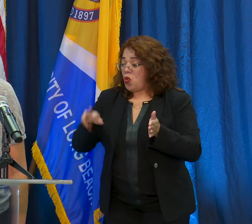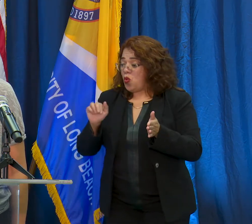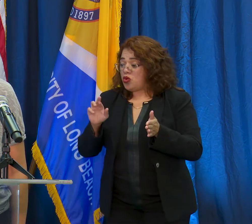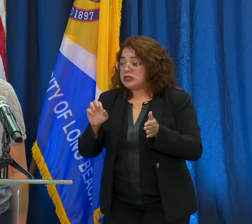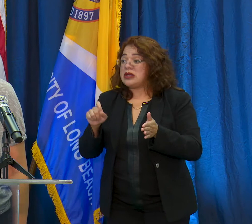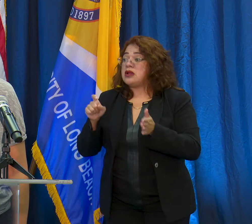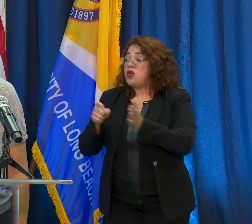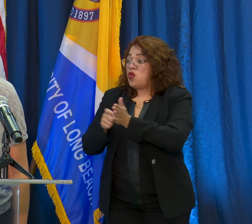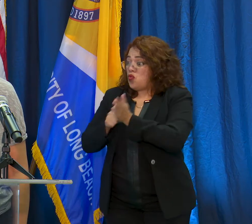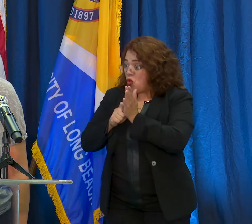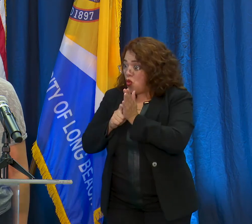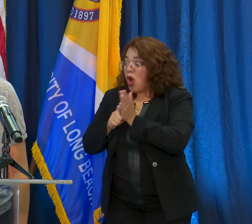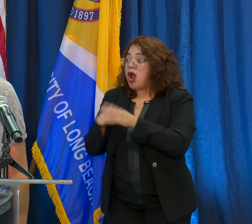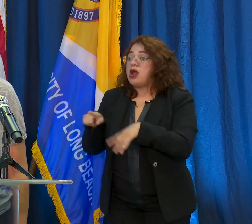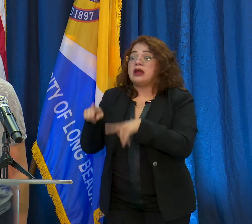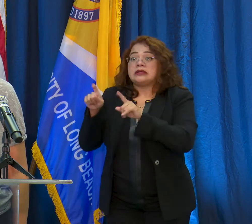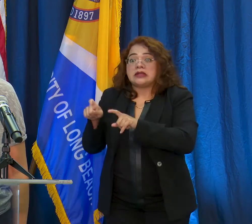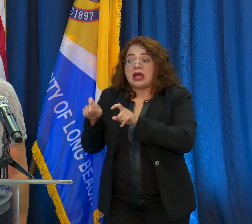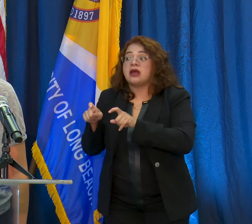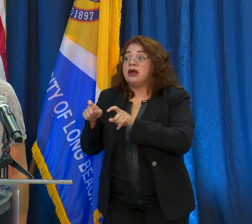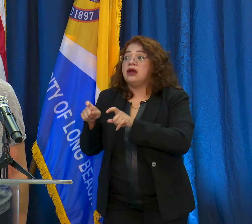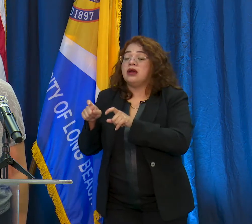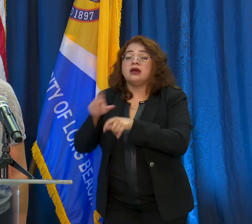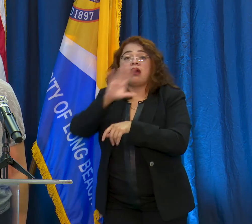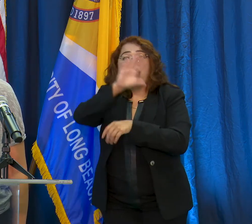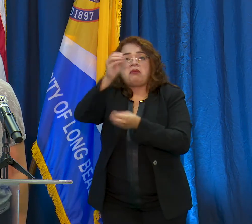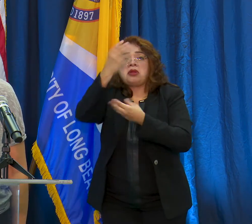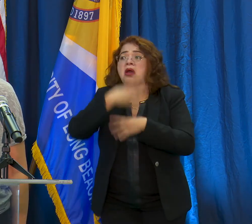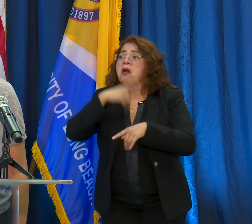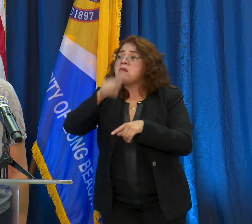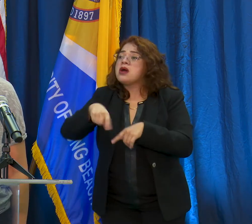Just using the 14 days is sufficient.